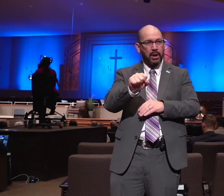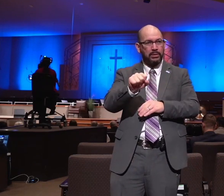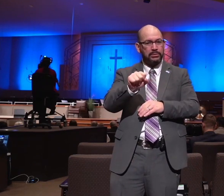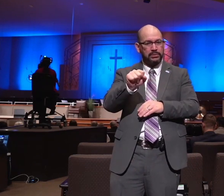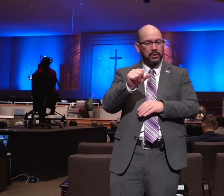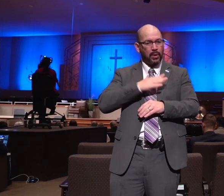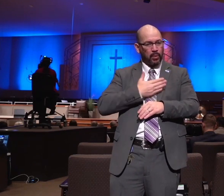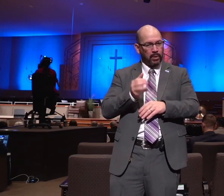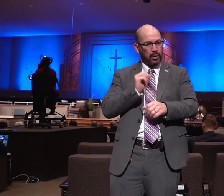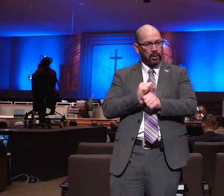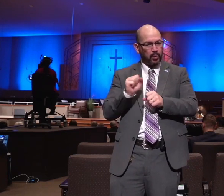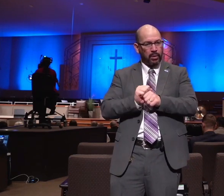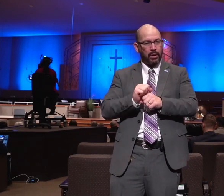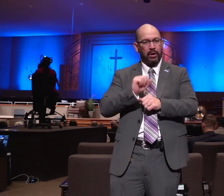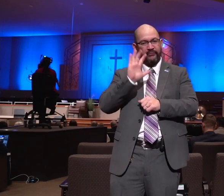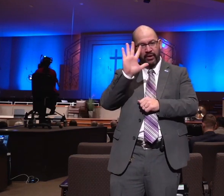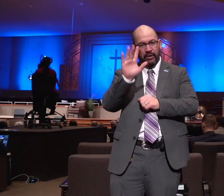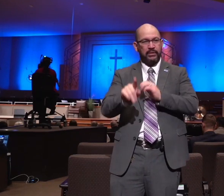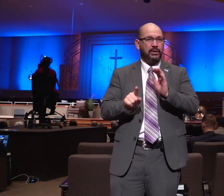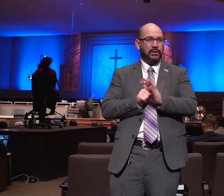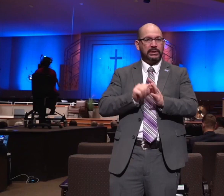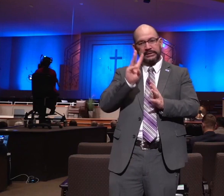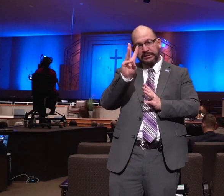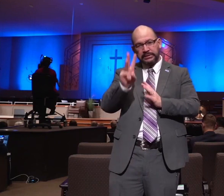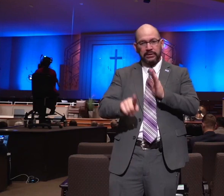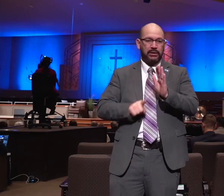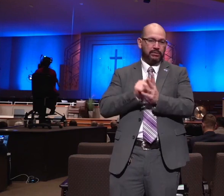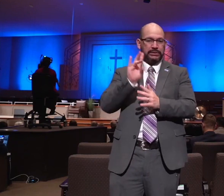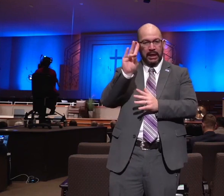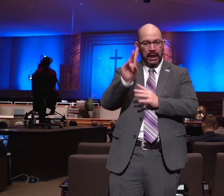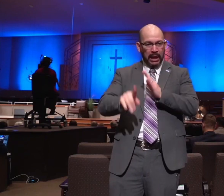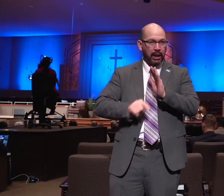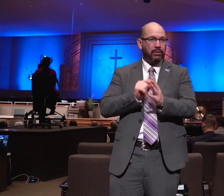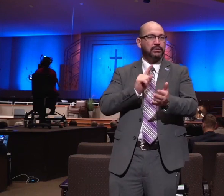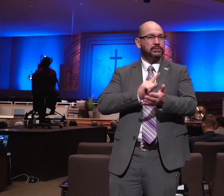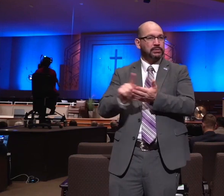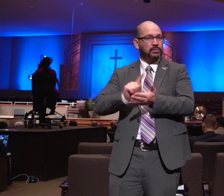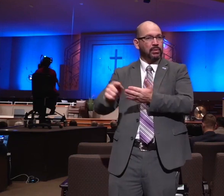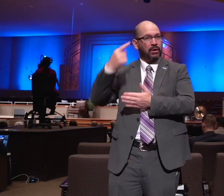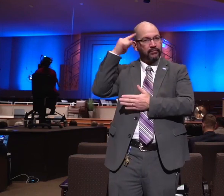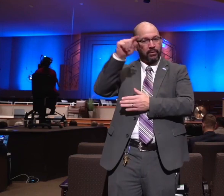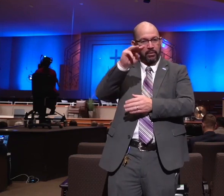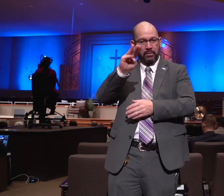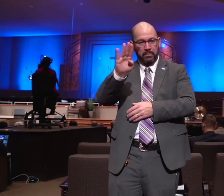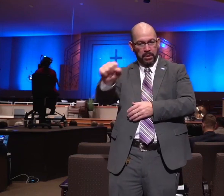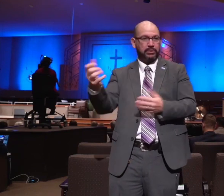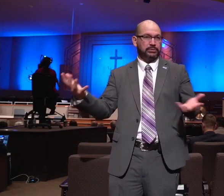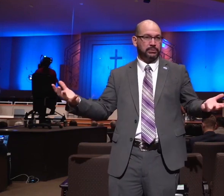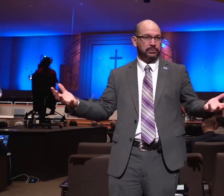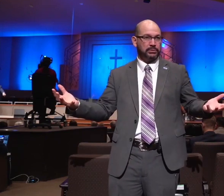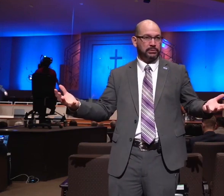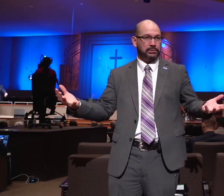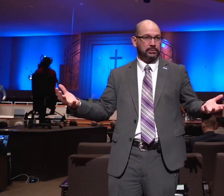we had folks who would see something a little broken in need of repair nobody